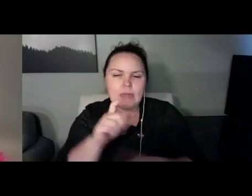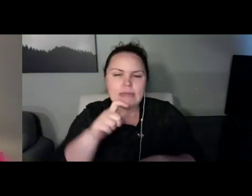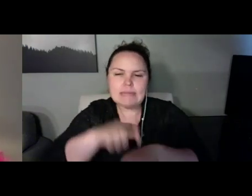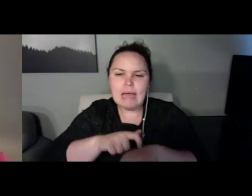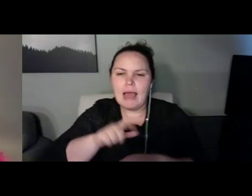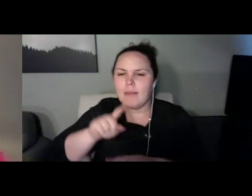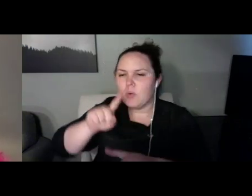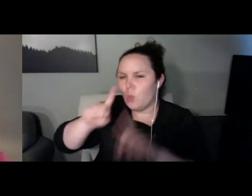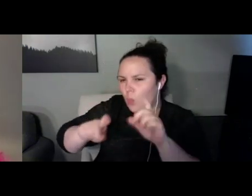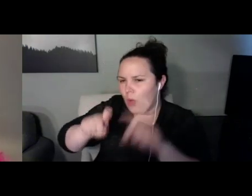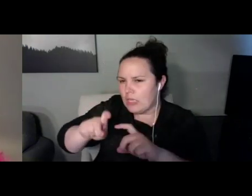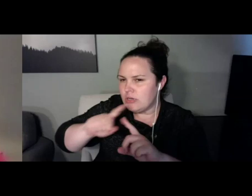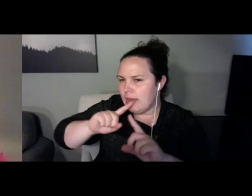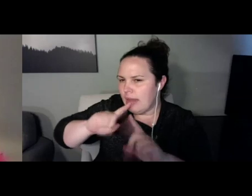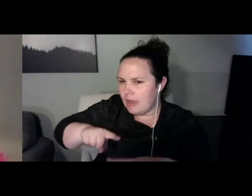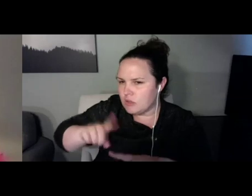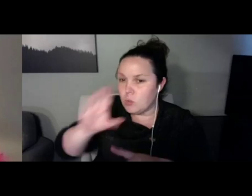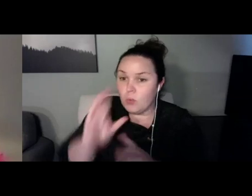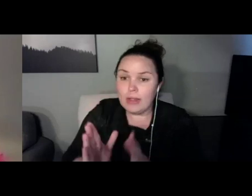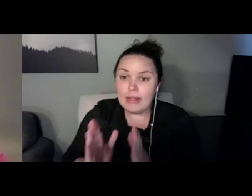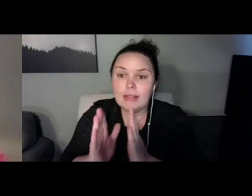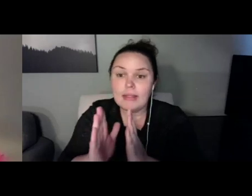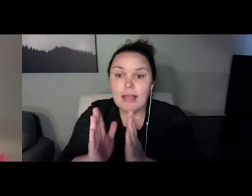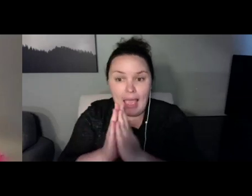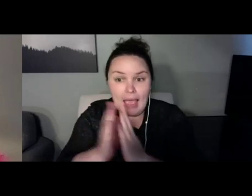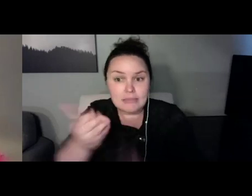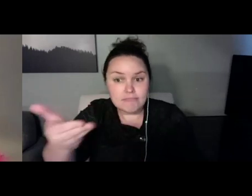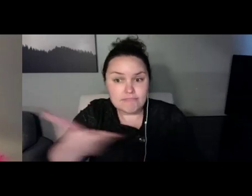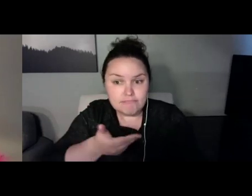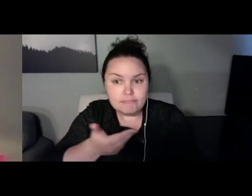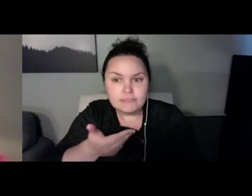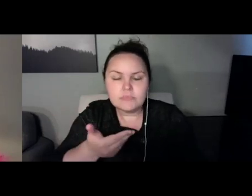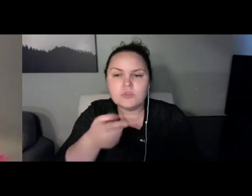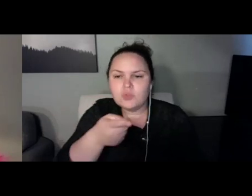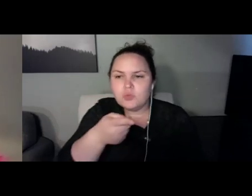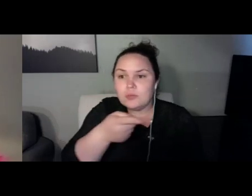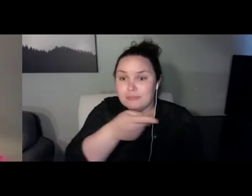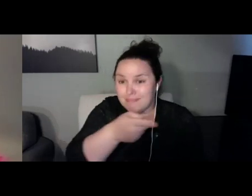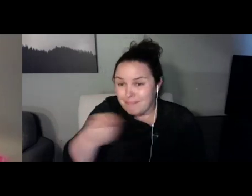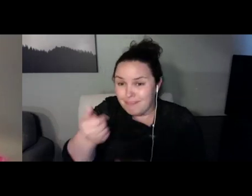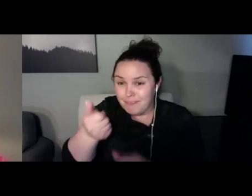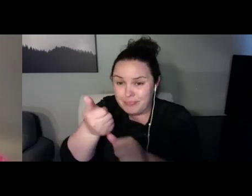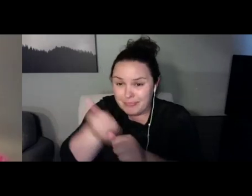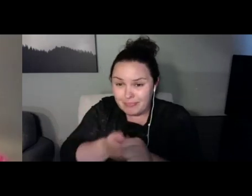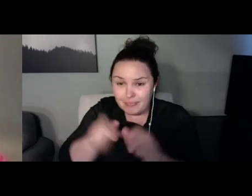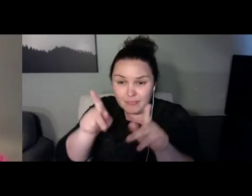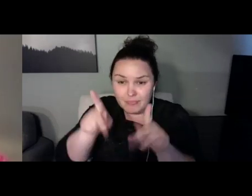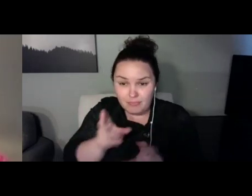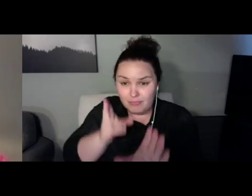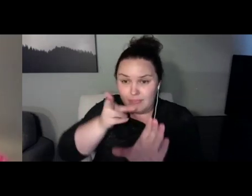We will invite you to ask questions of each of the participants.